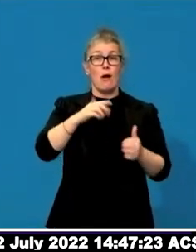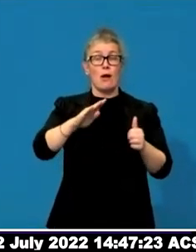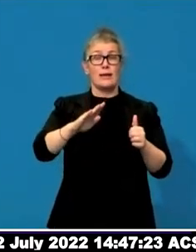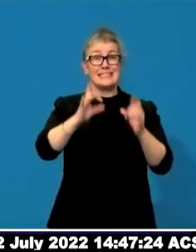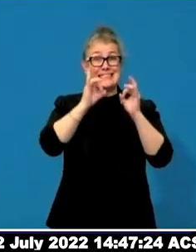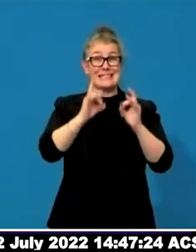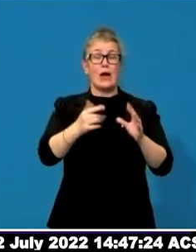and then I will tell the story.